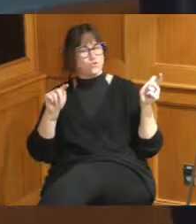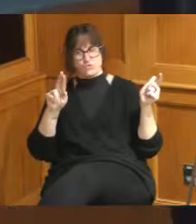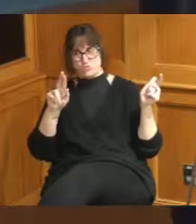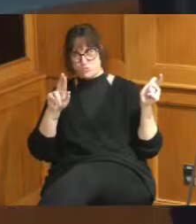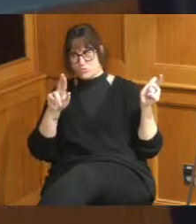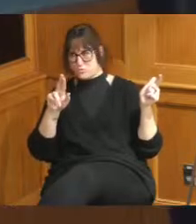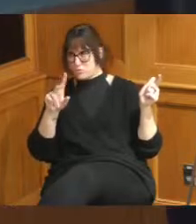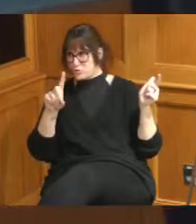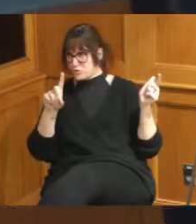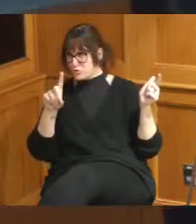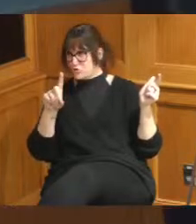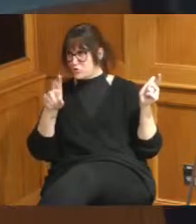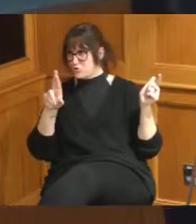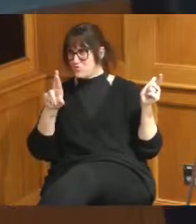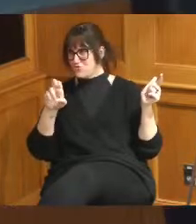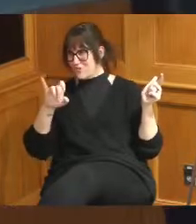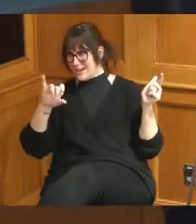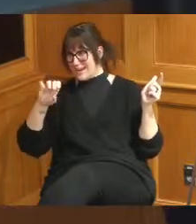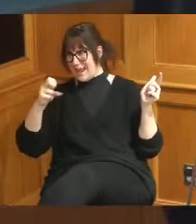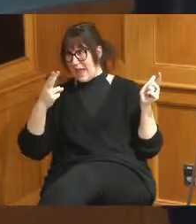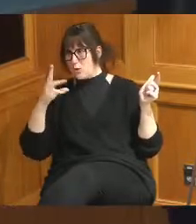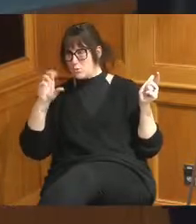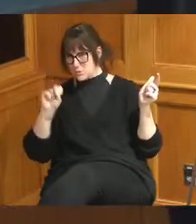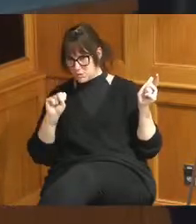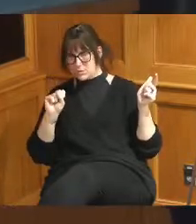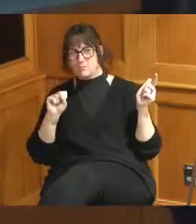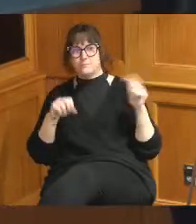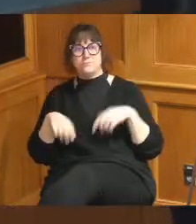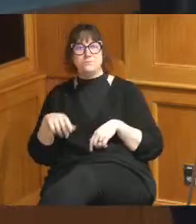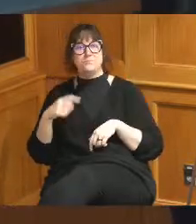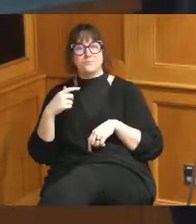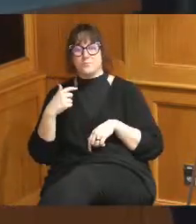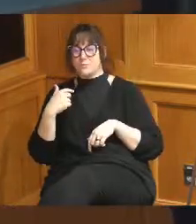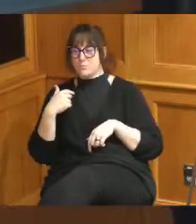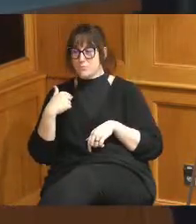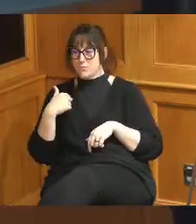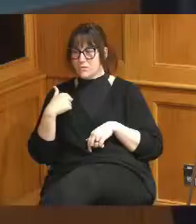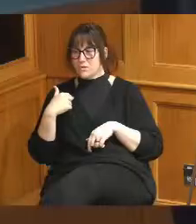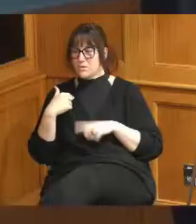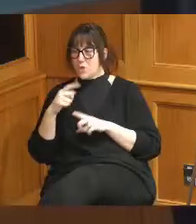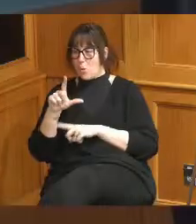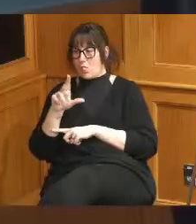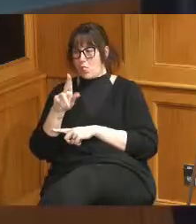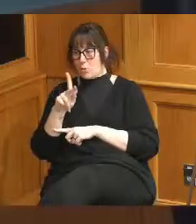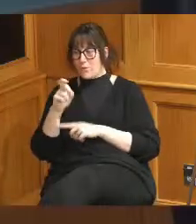got affordable housing update Luke bler is here from CDF and he is going to give us this